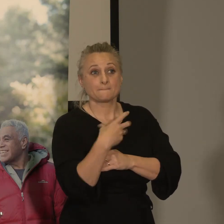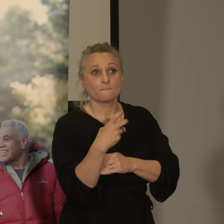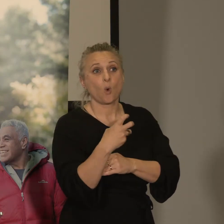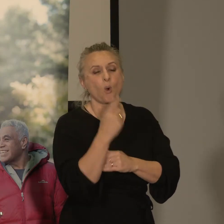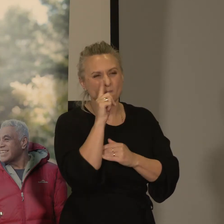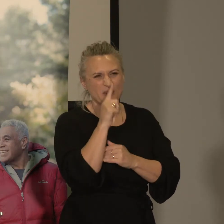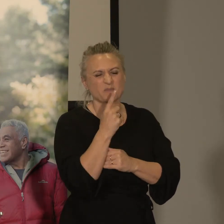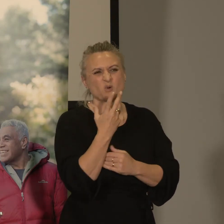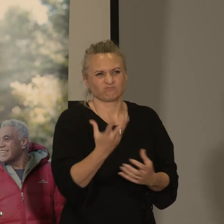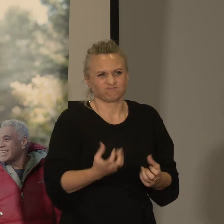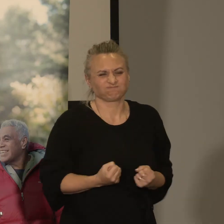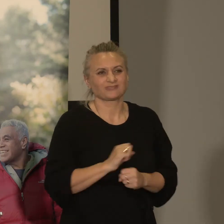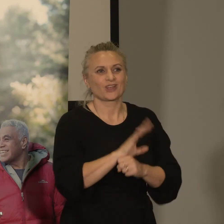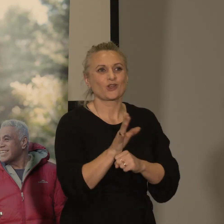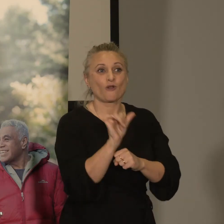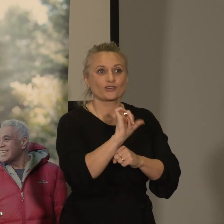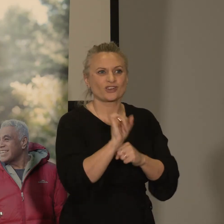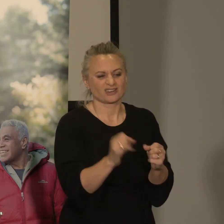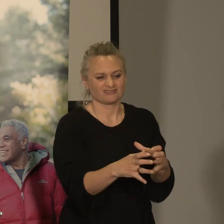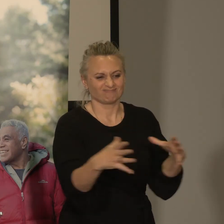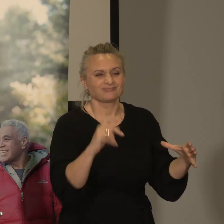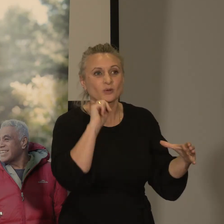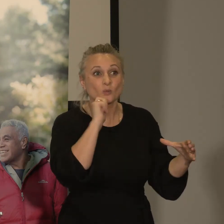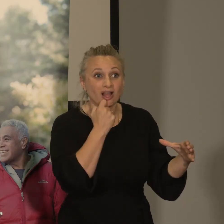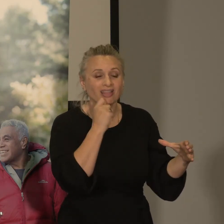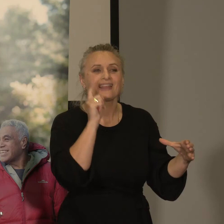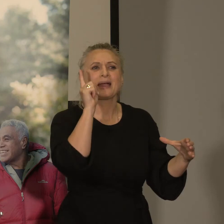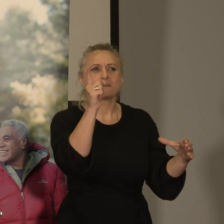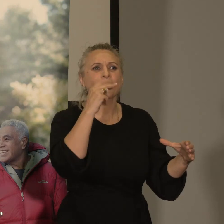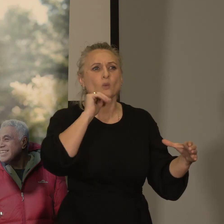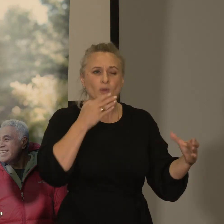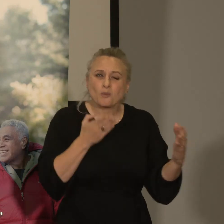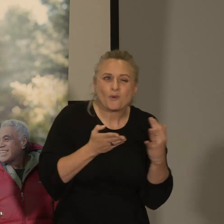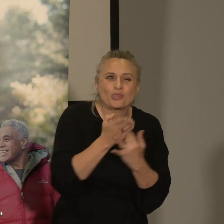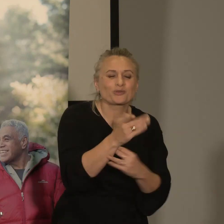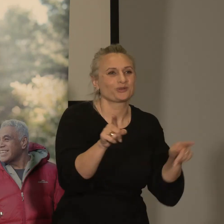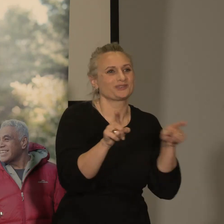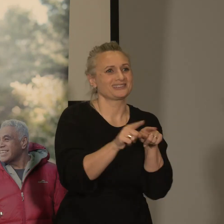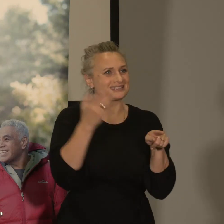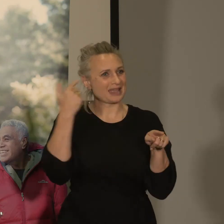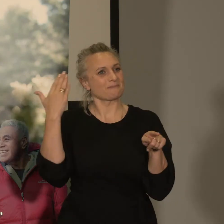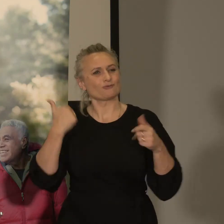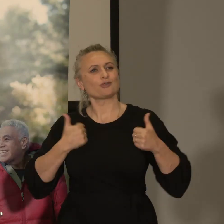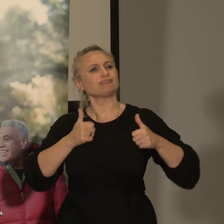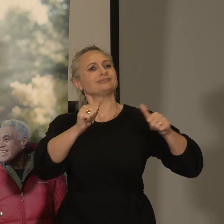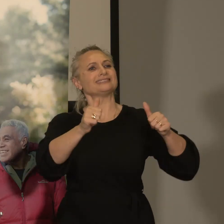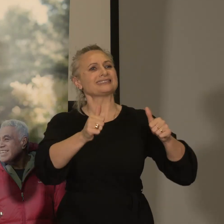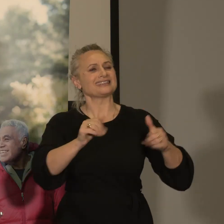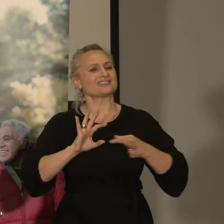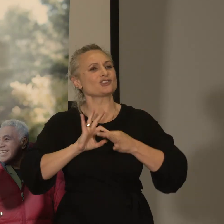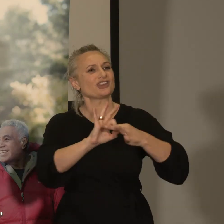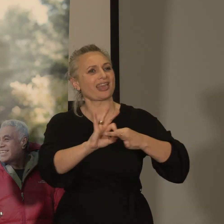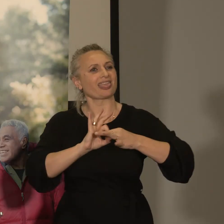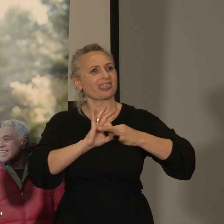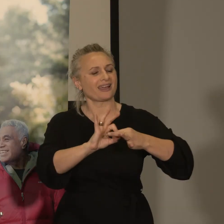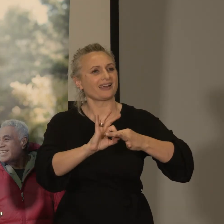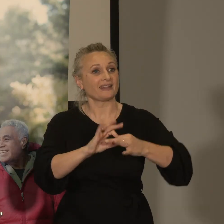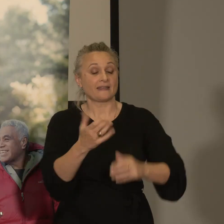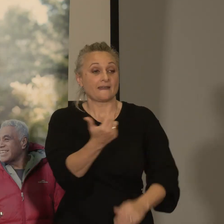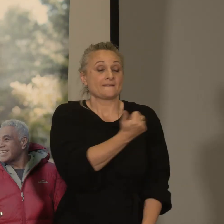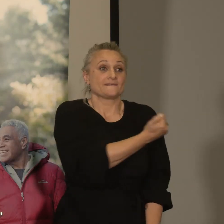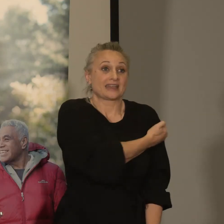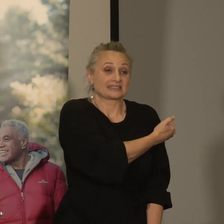through, just like we have in